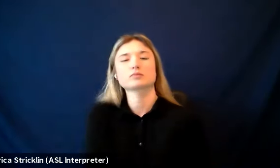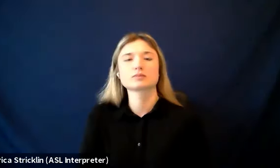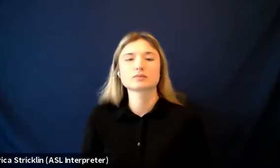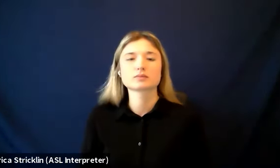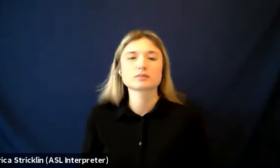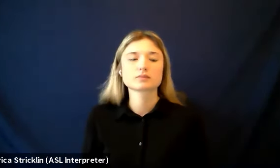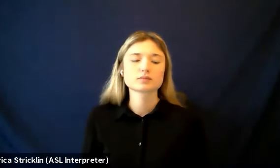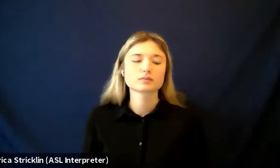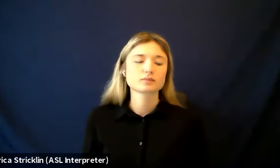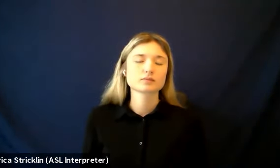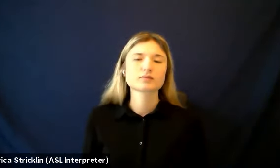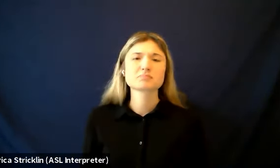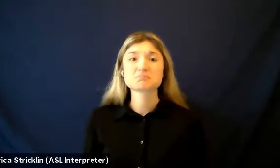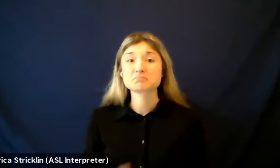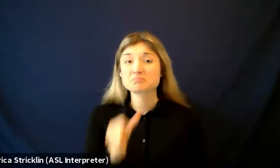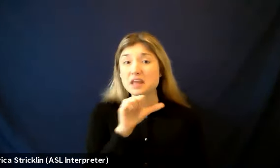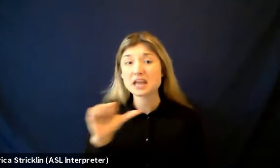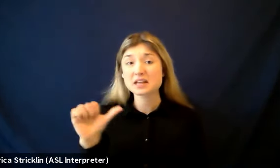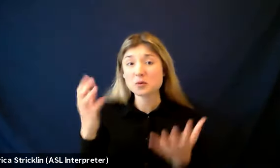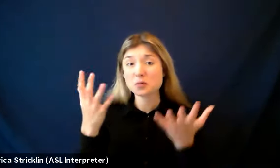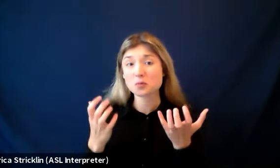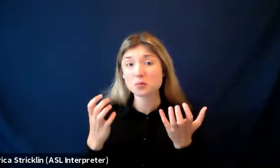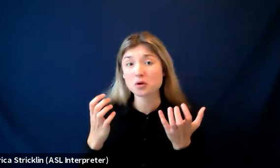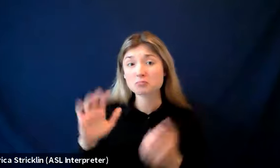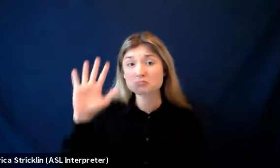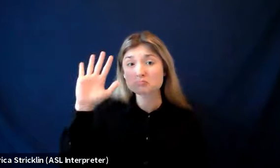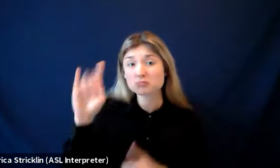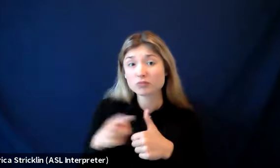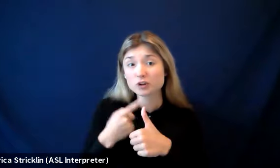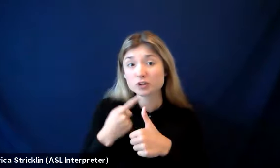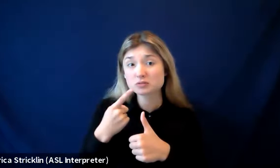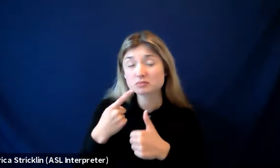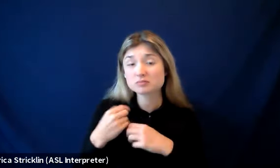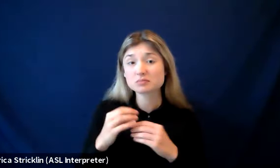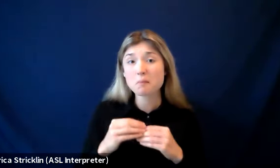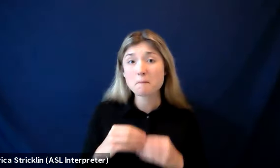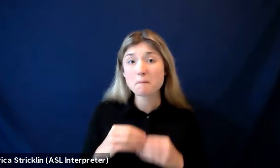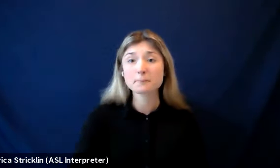Does anyone want to go first.